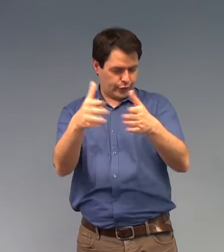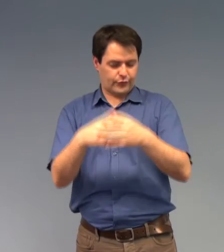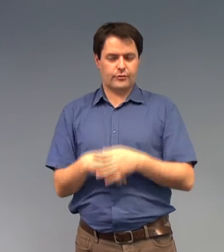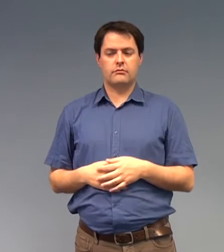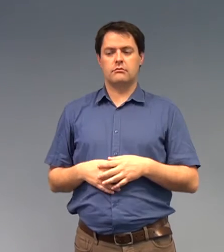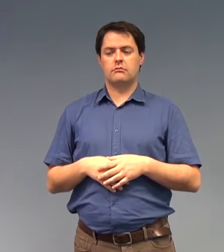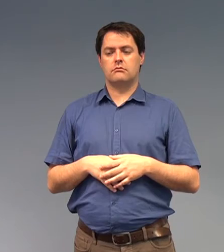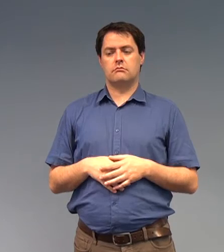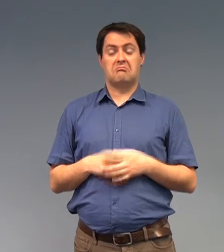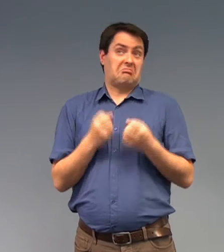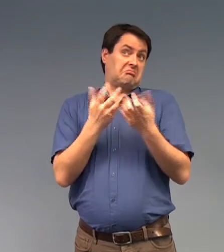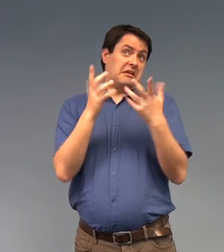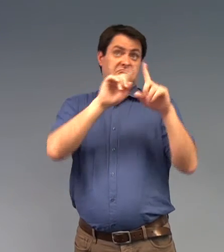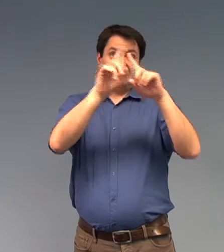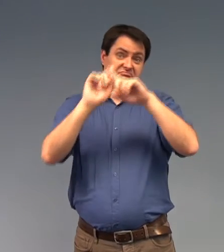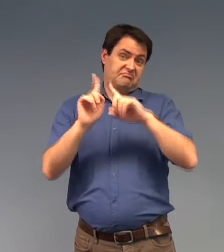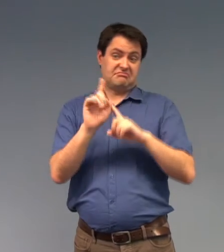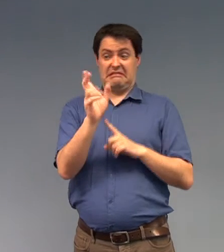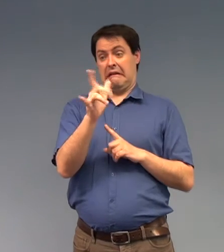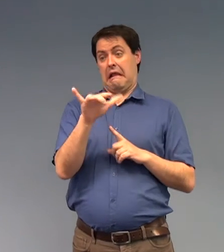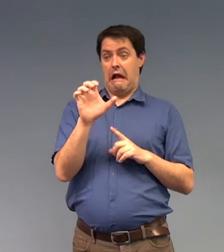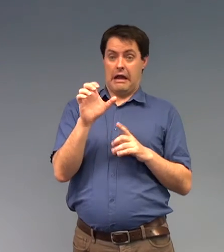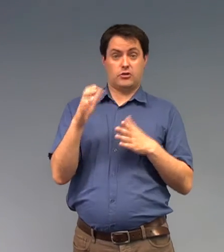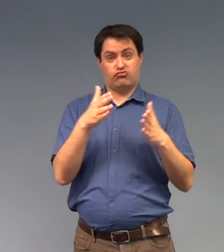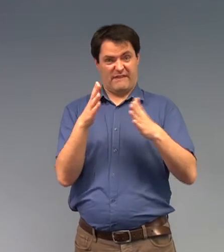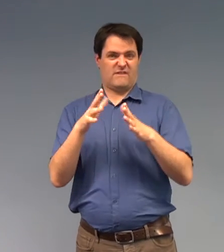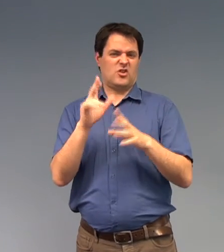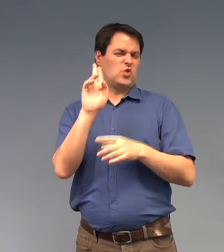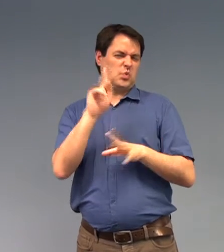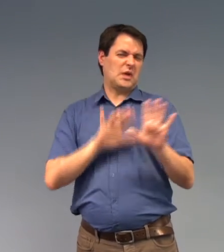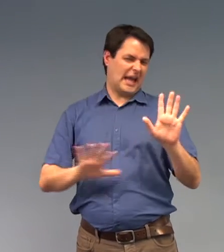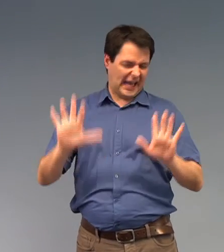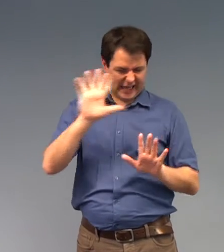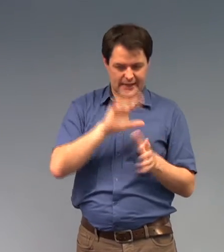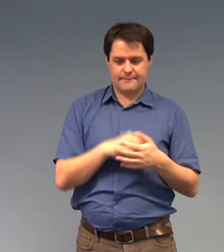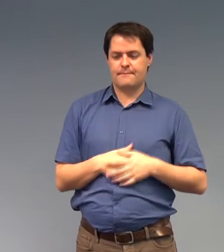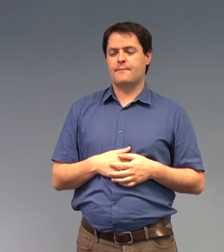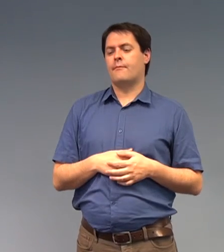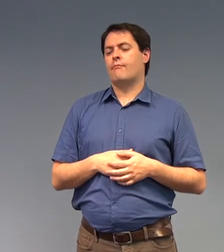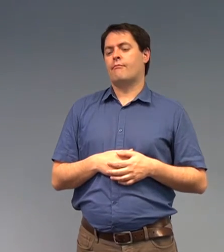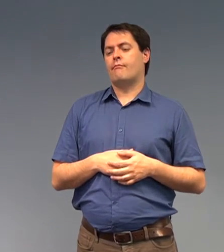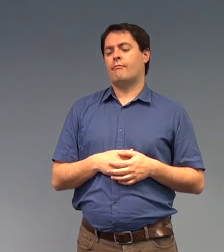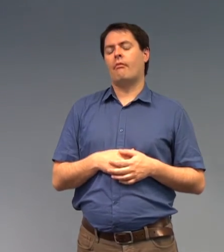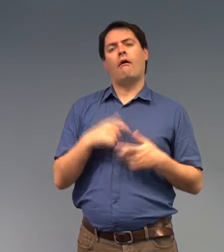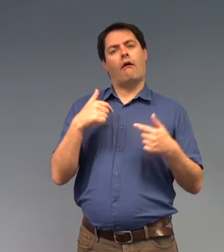The Clyde is a river, and there are a number of different Clydes in the UK.